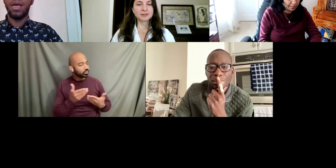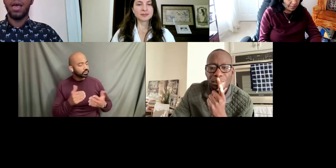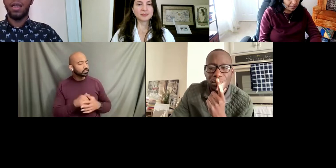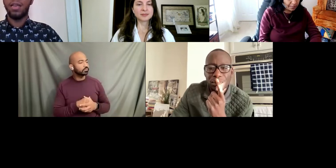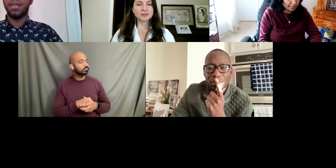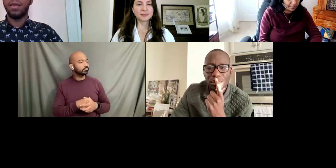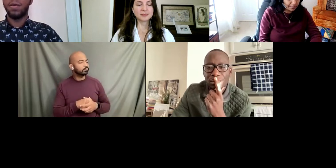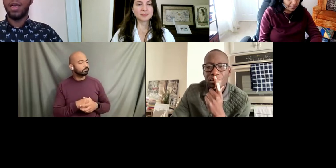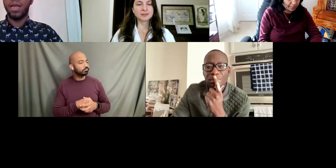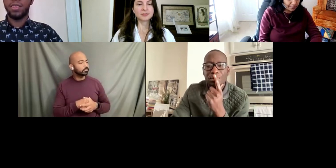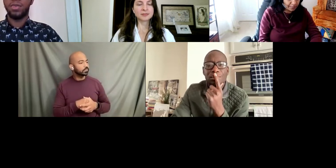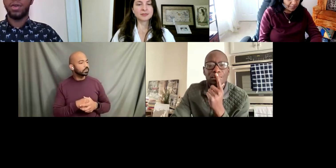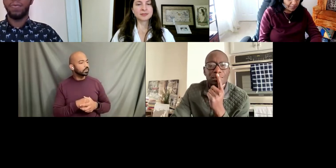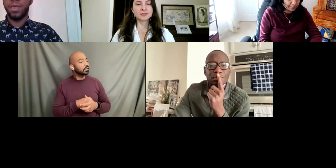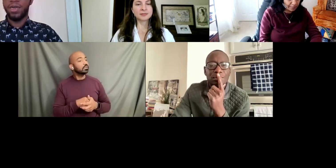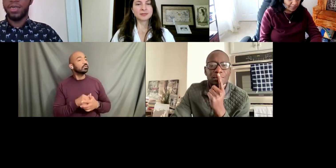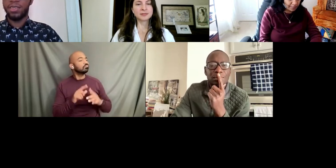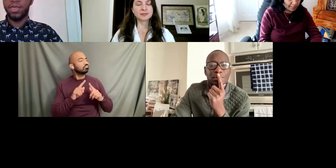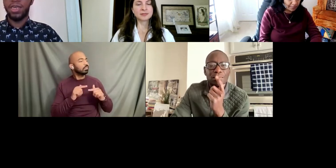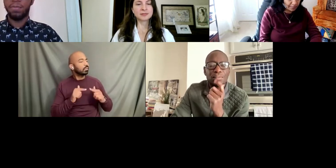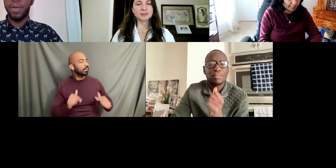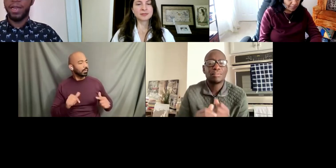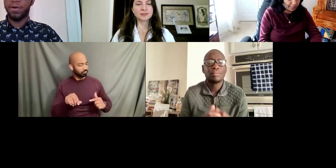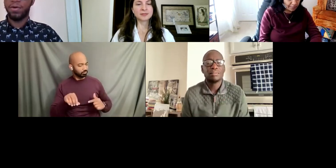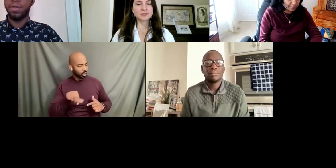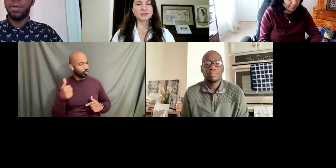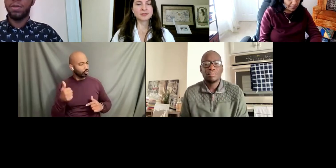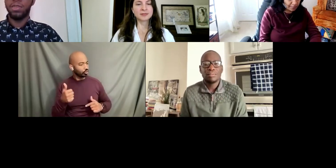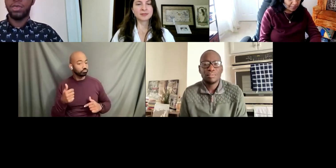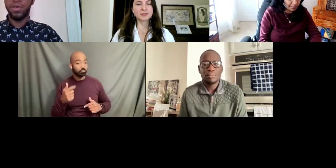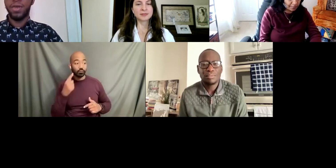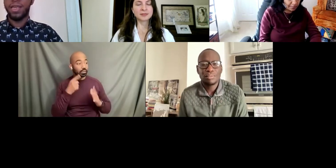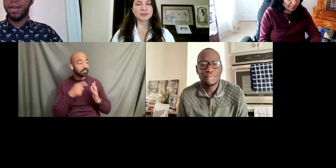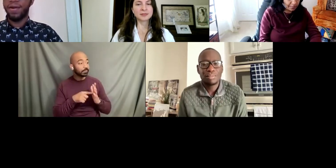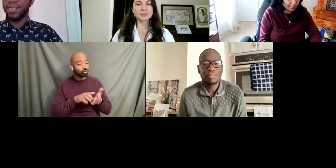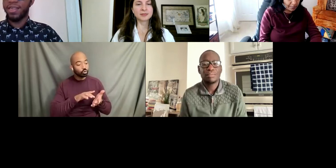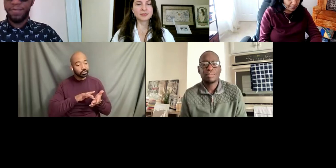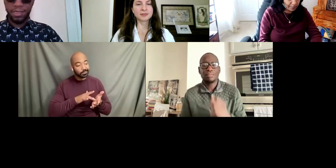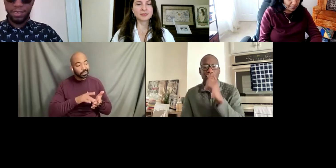and et cetera with others such as medical, social, and career services.